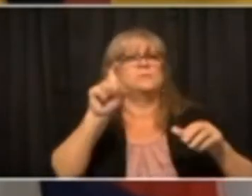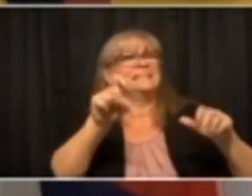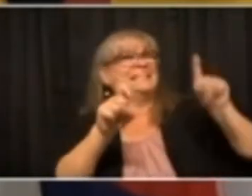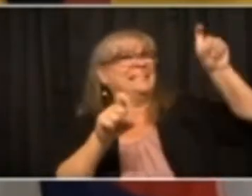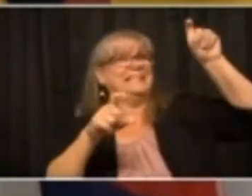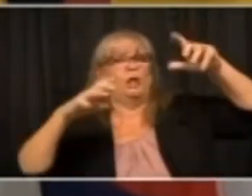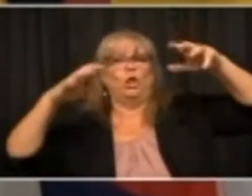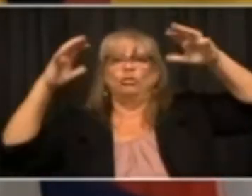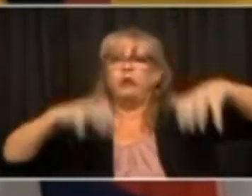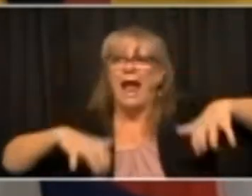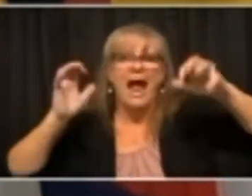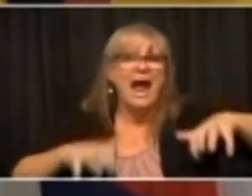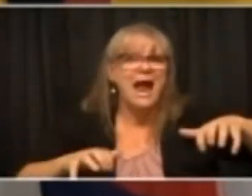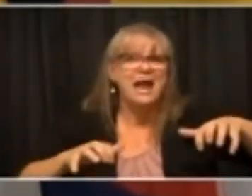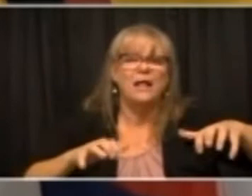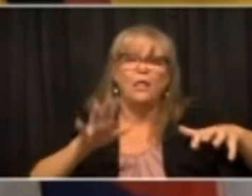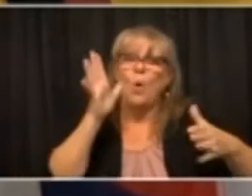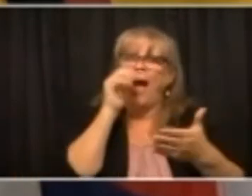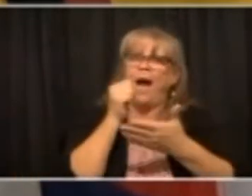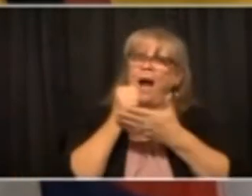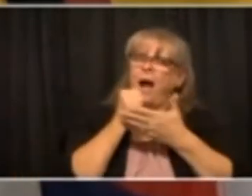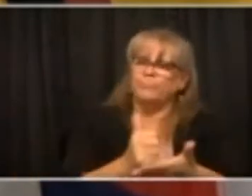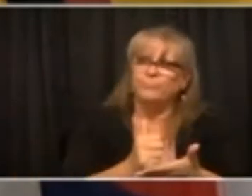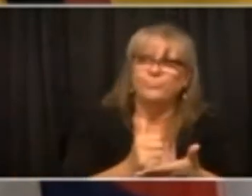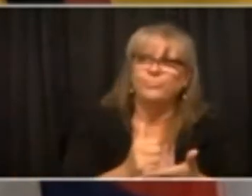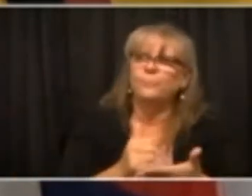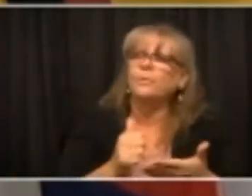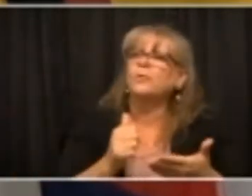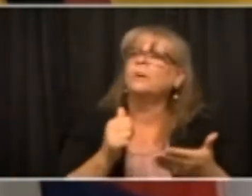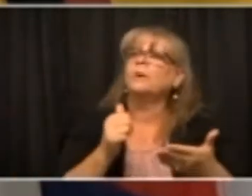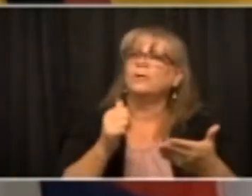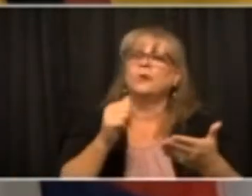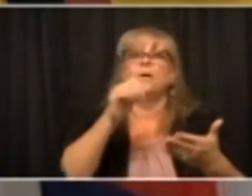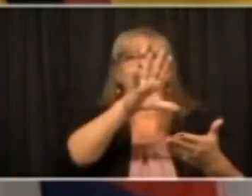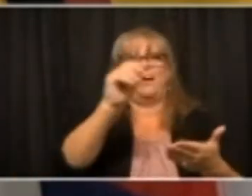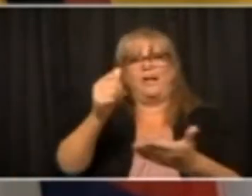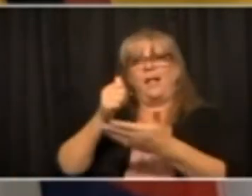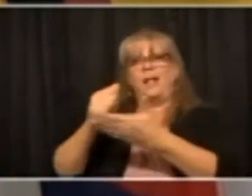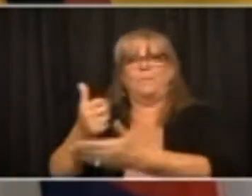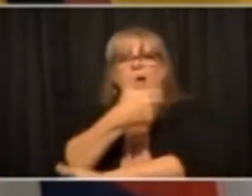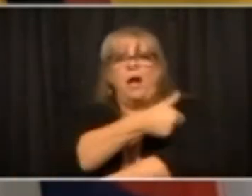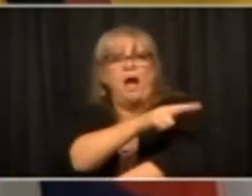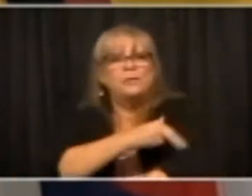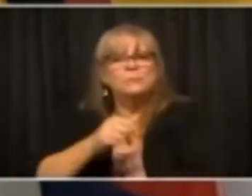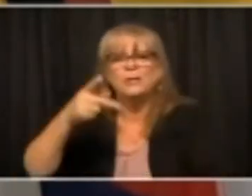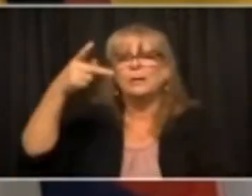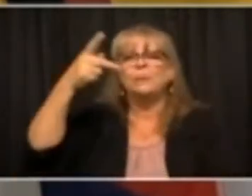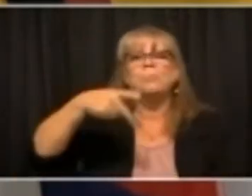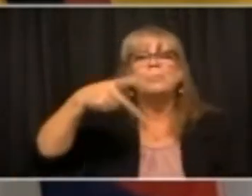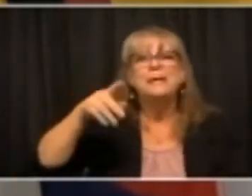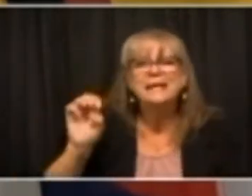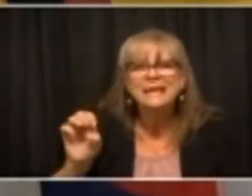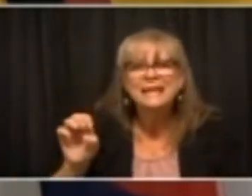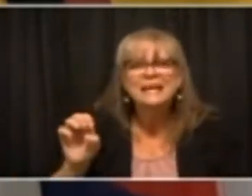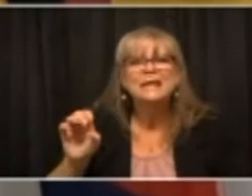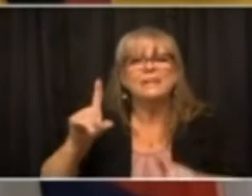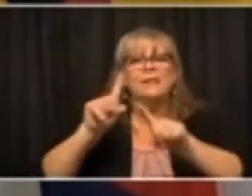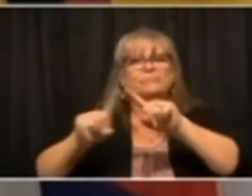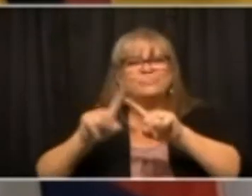disruptions for ppe or testing equipment critical first responders are sometimes diverted and also require